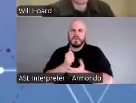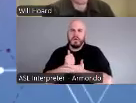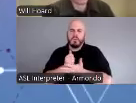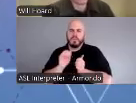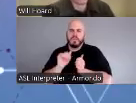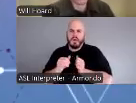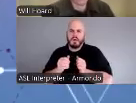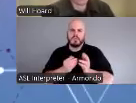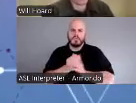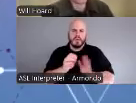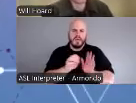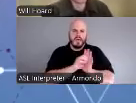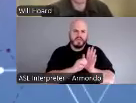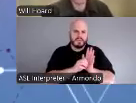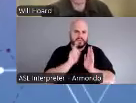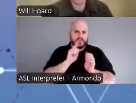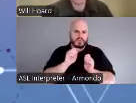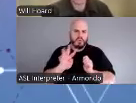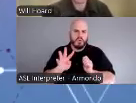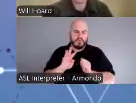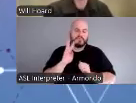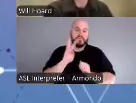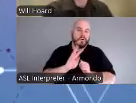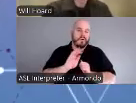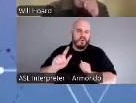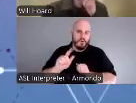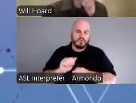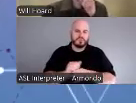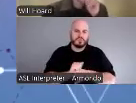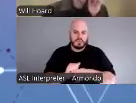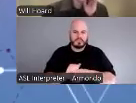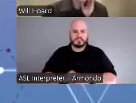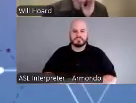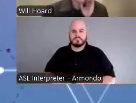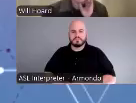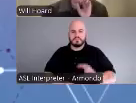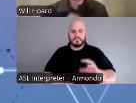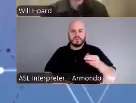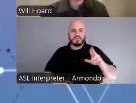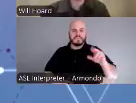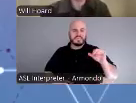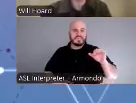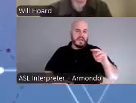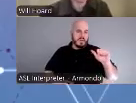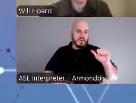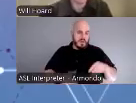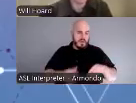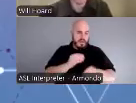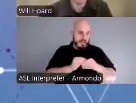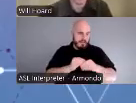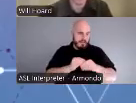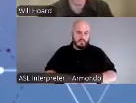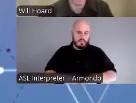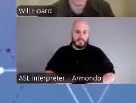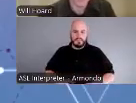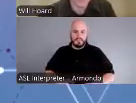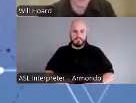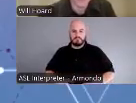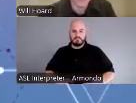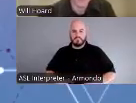for All training. So Christina, did you want to add anything to that? Yeah. And I'm slightly a little different.